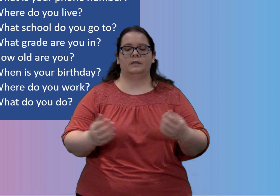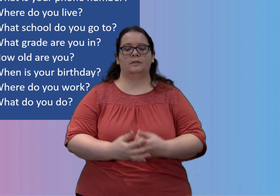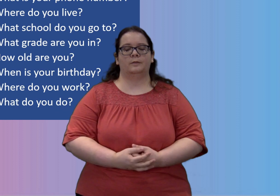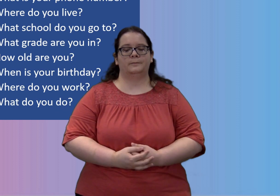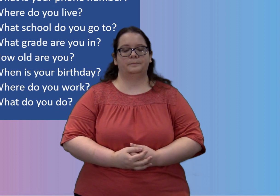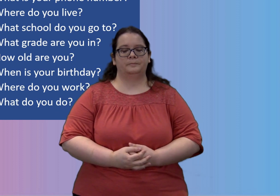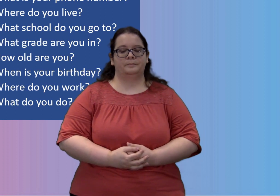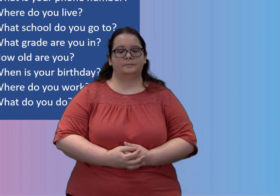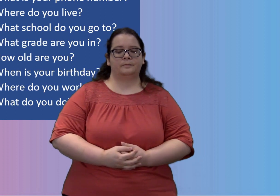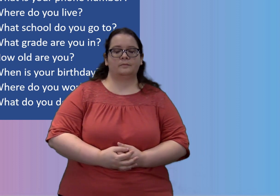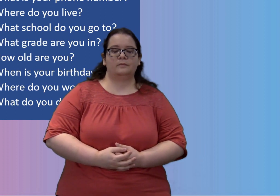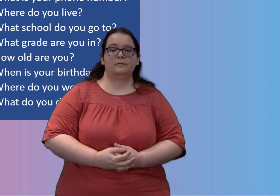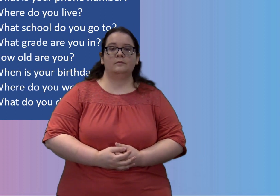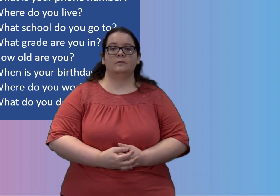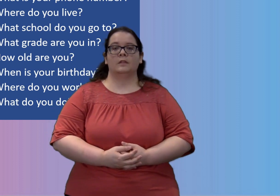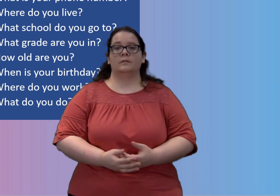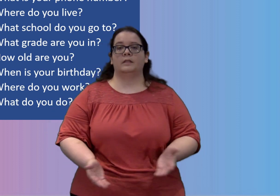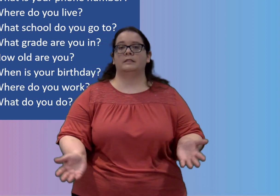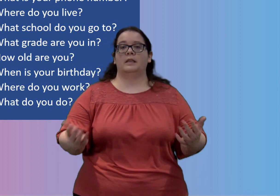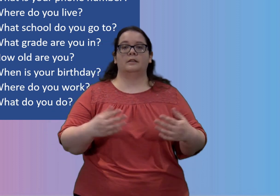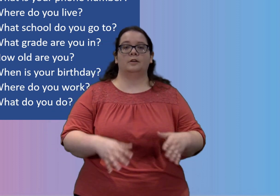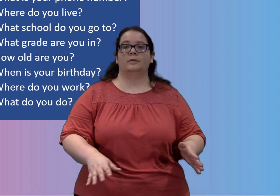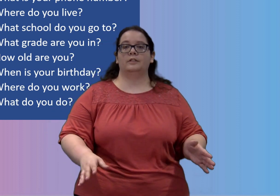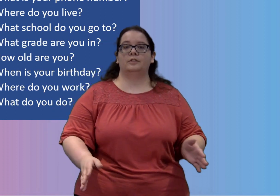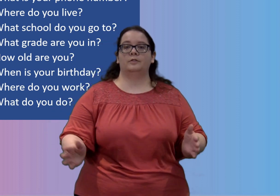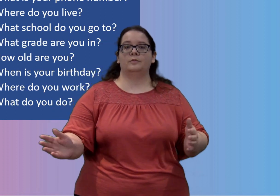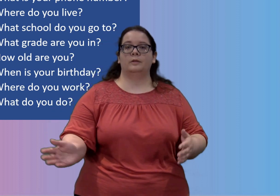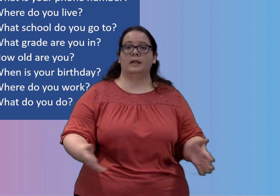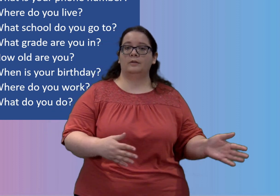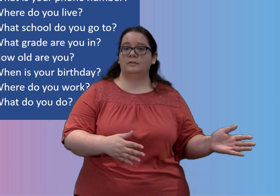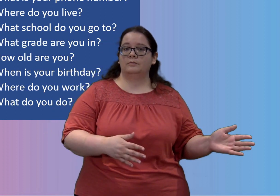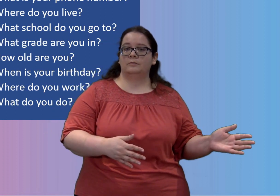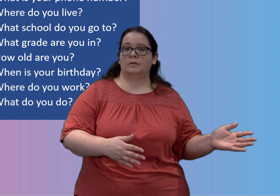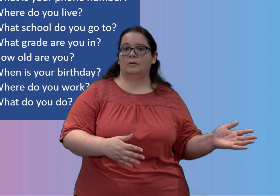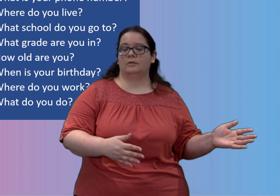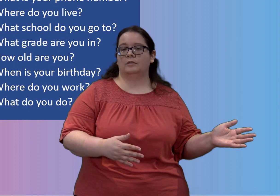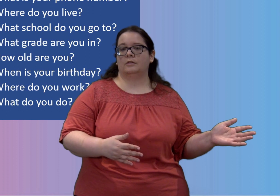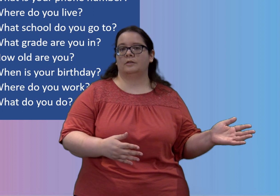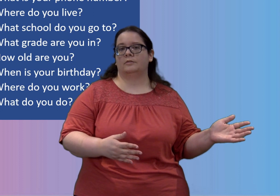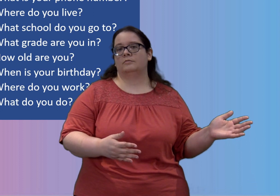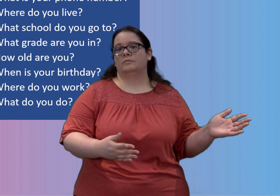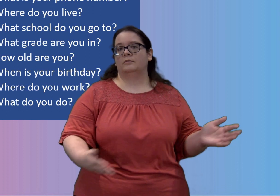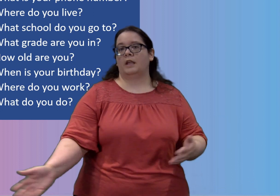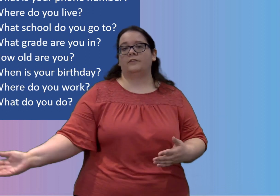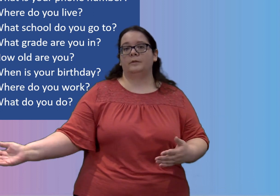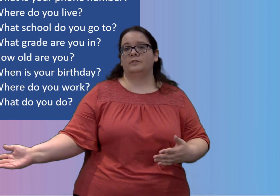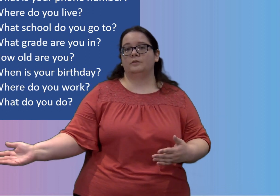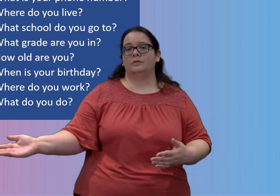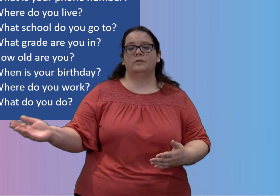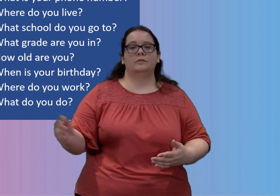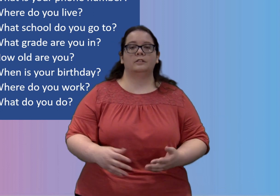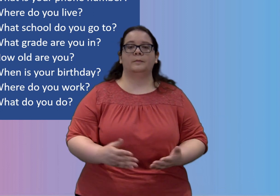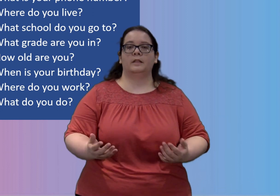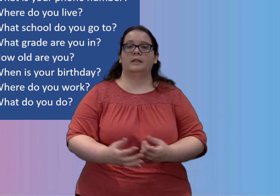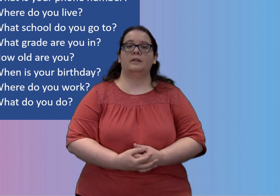Either one. They say they're going to Carroll or Kaffie Middle School or something like that,